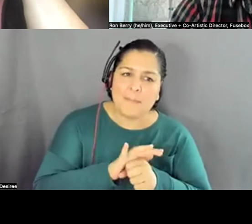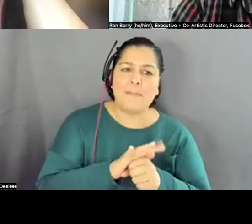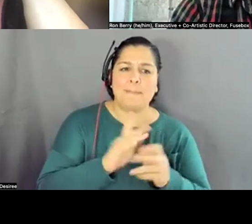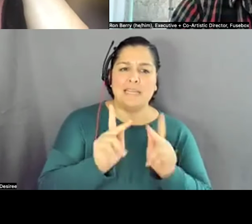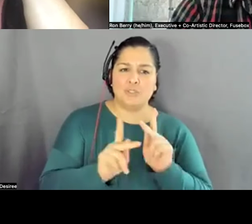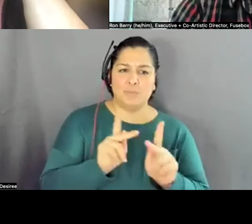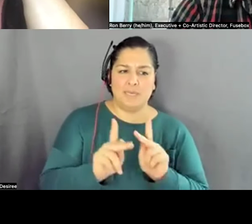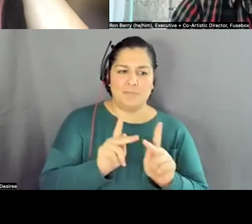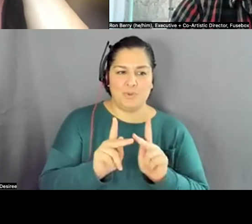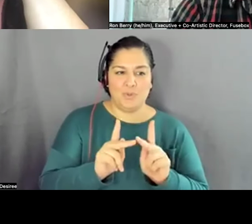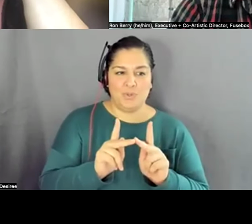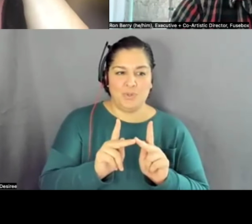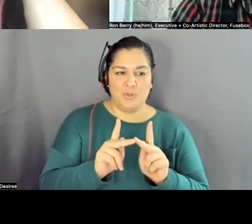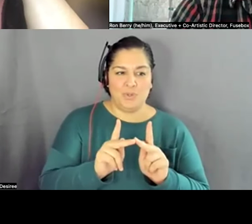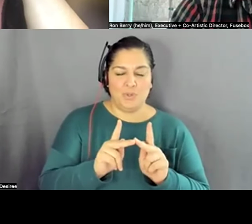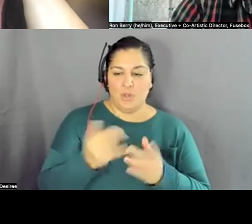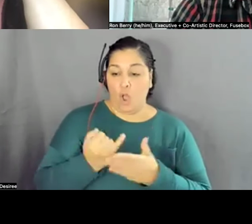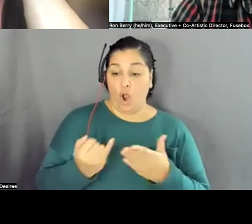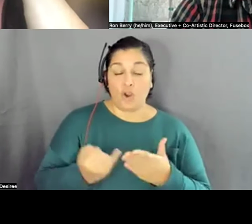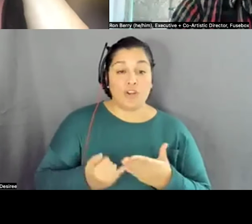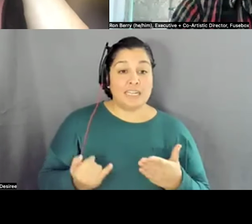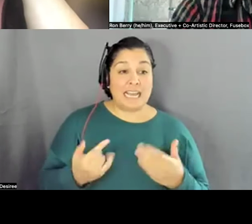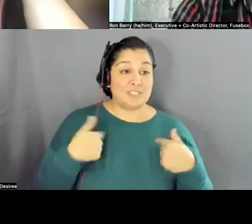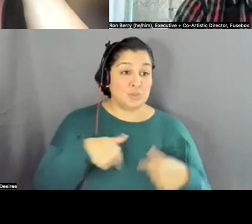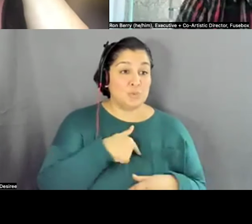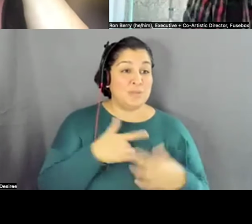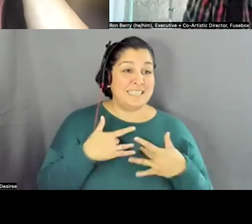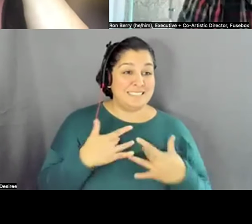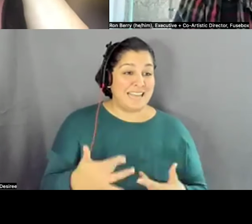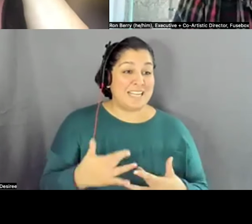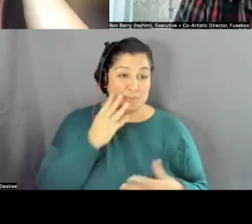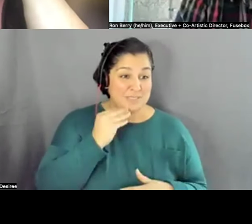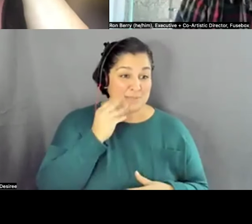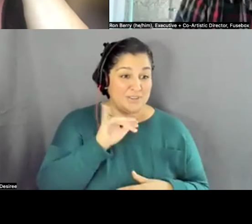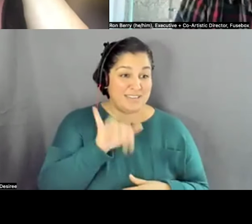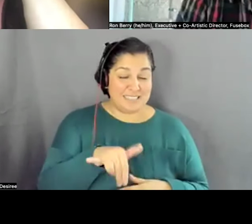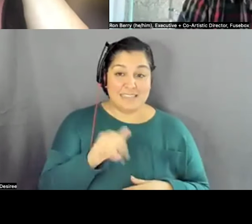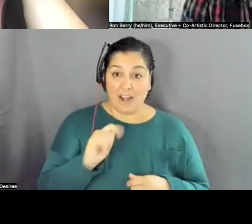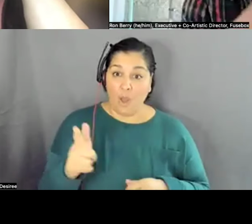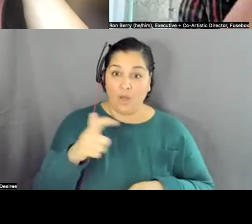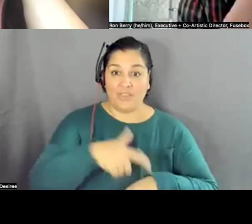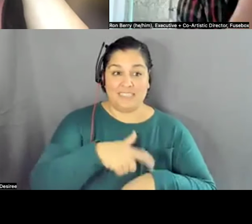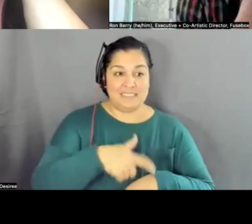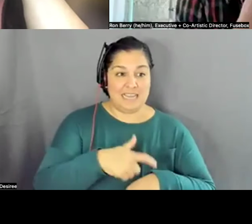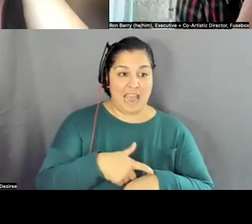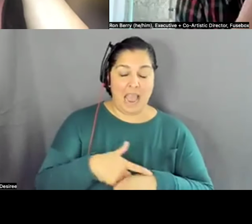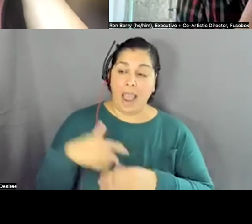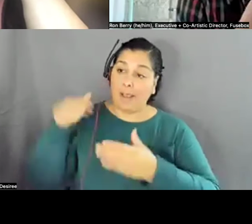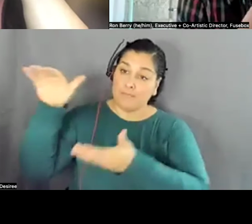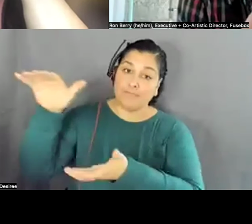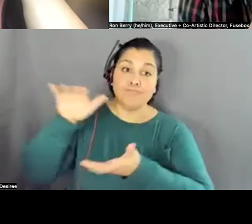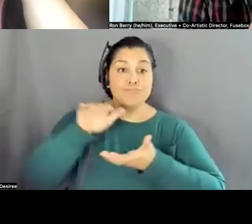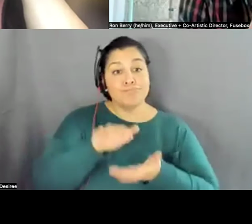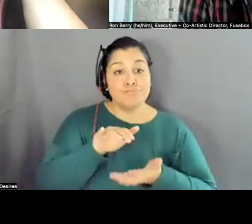I just want to say that as artists, I think we experience that all the time. We we get a, you know, a nice sum of money, and then that's it.